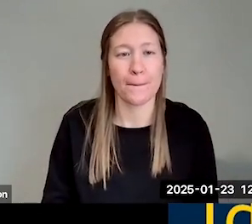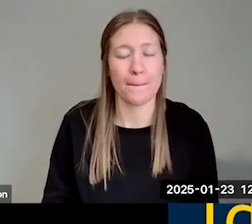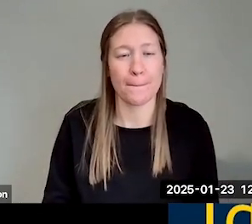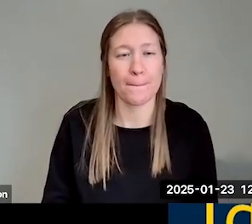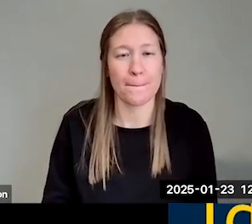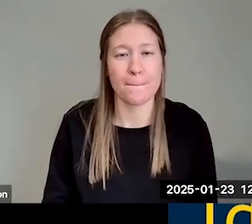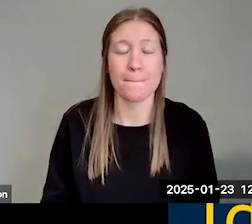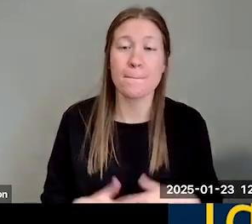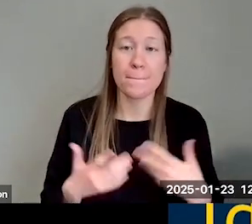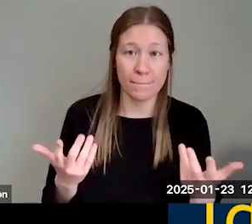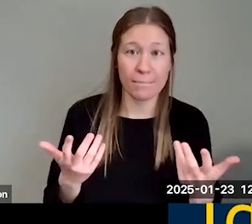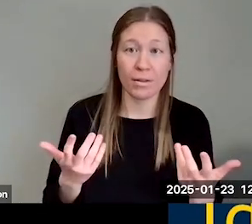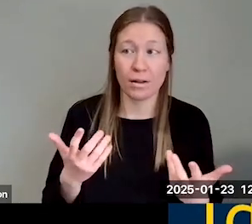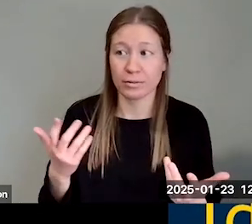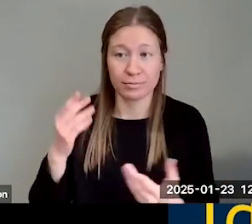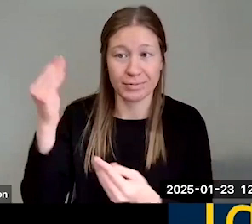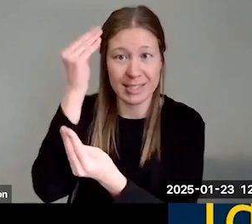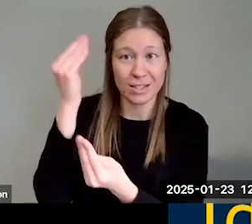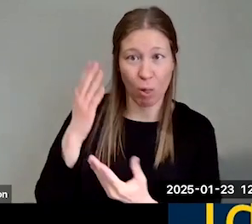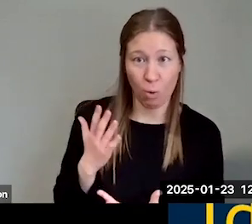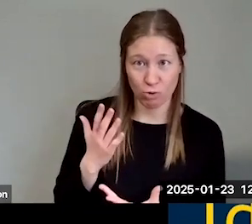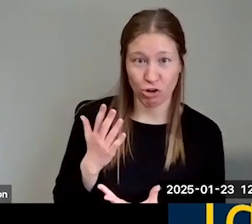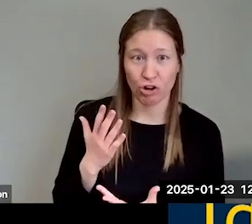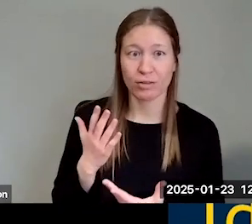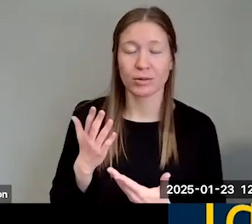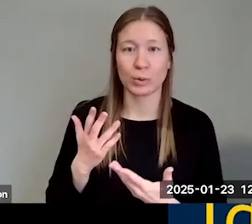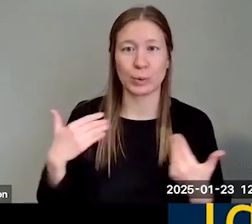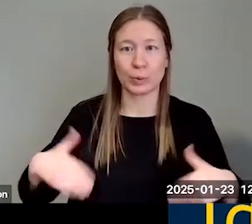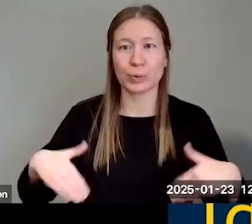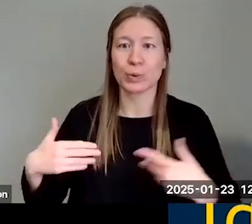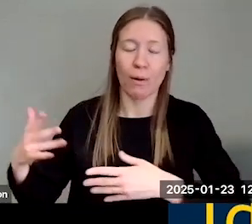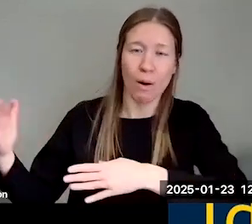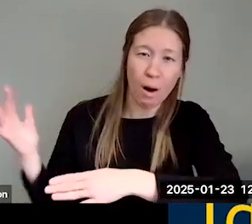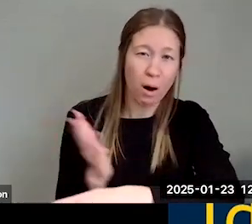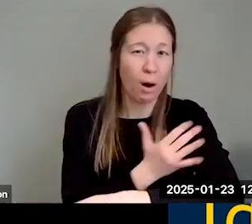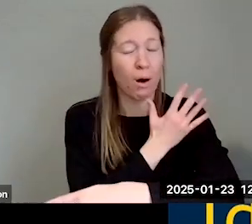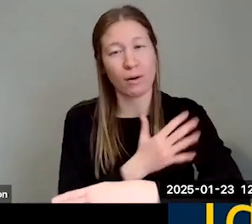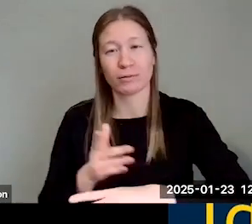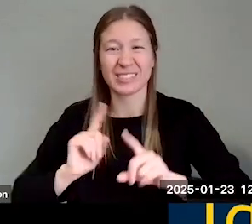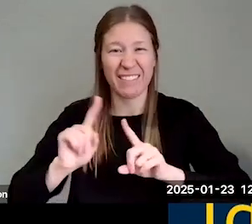So disclosure can consist of a wide range of information, and it can come in many forms.